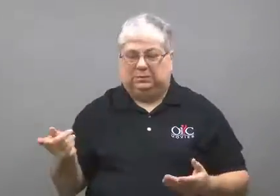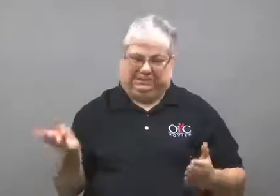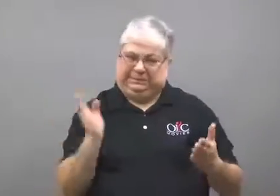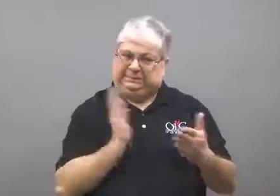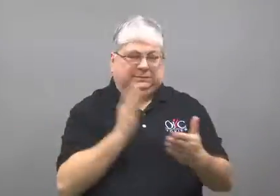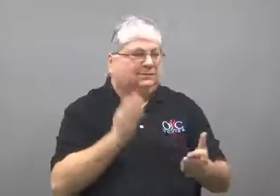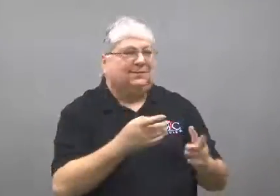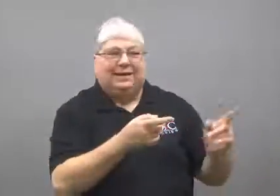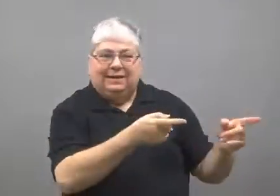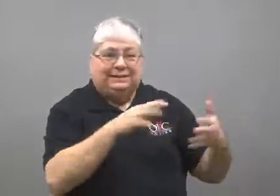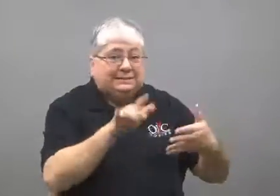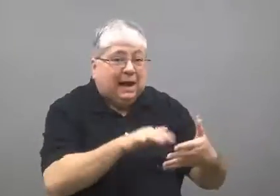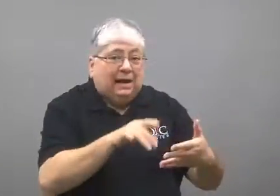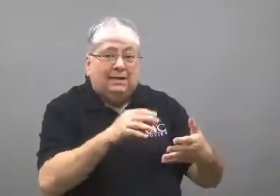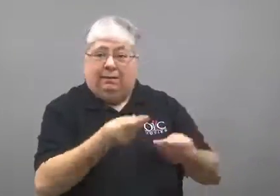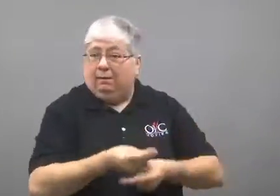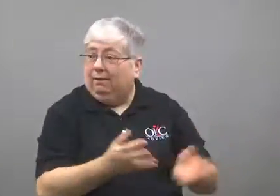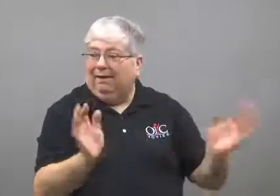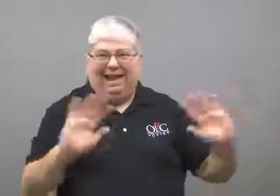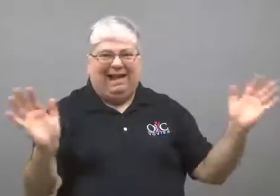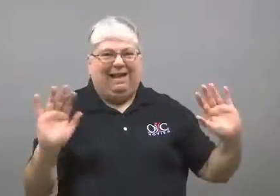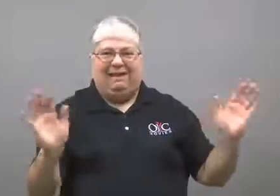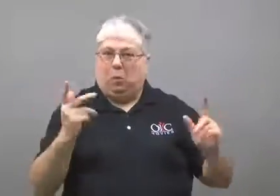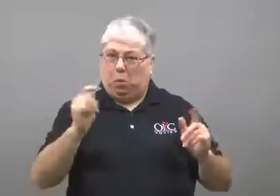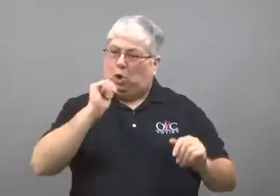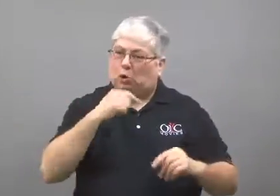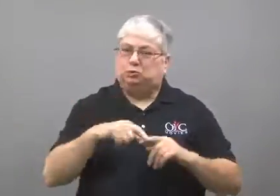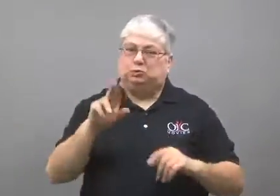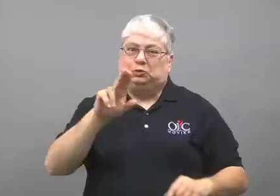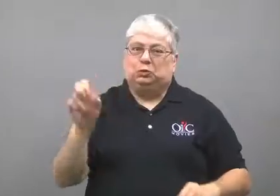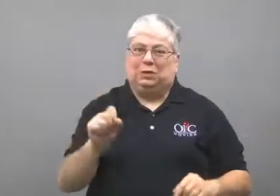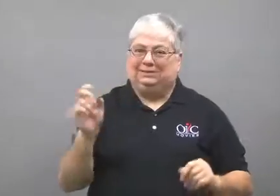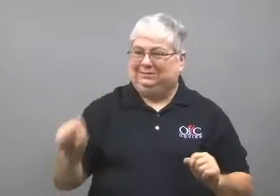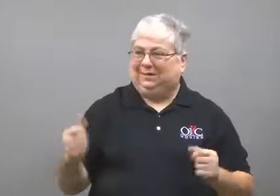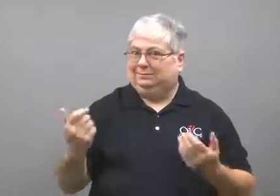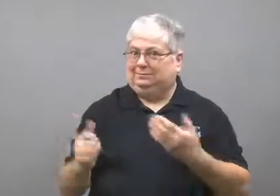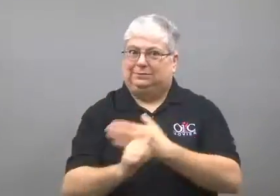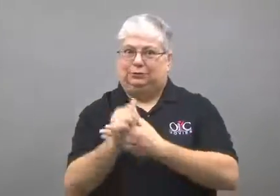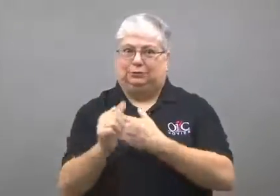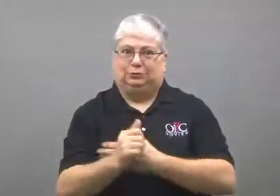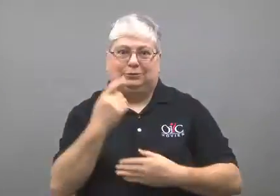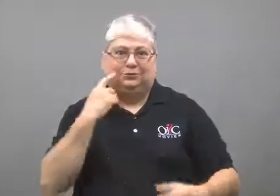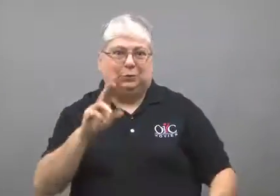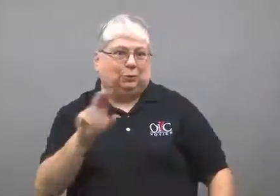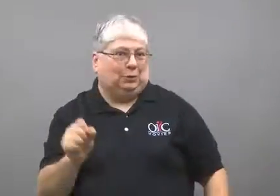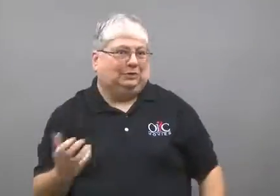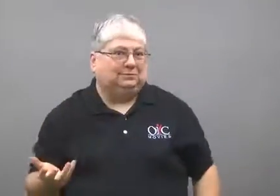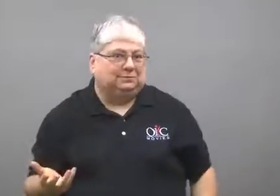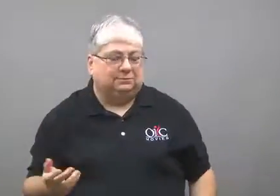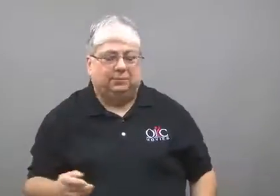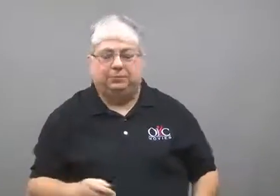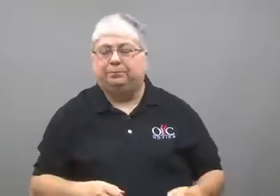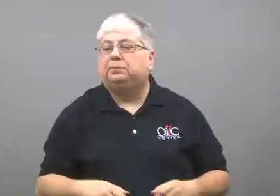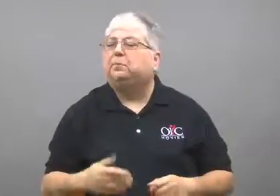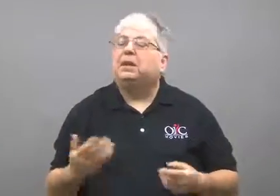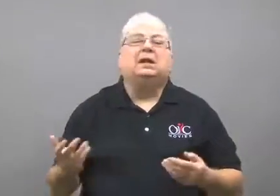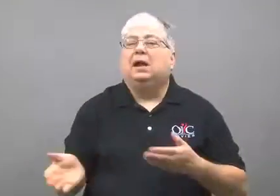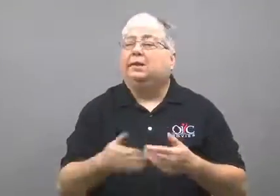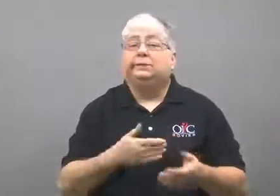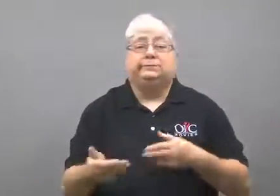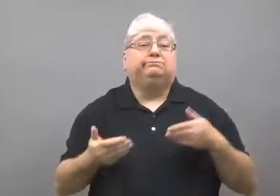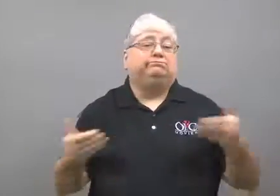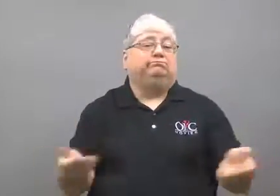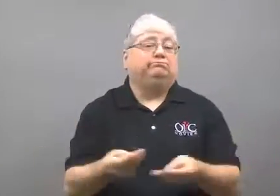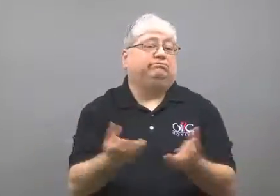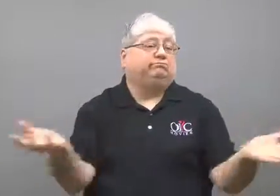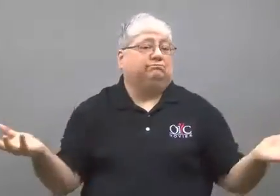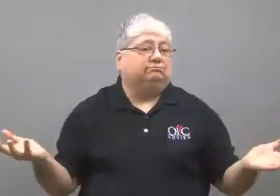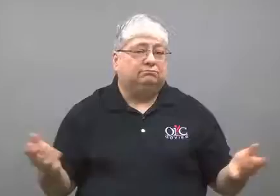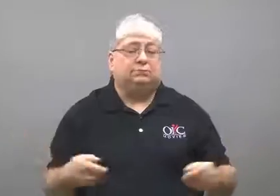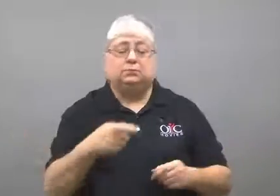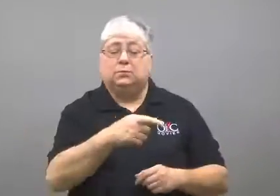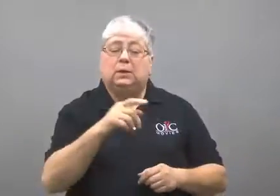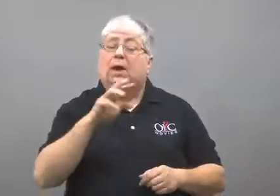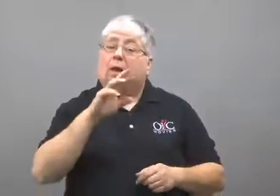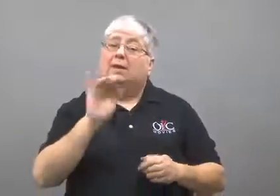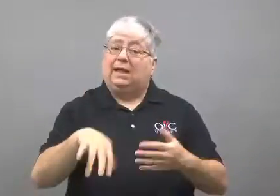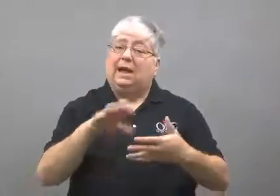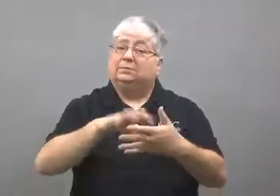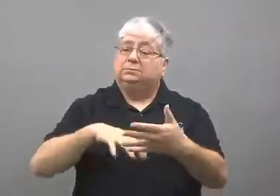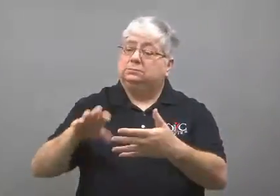They opposed the study and its release citing potential harm to the U.S.